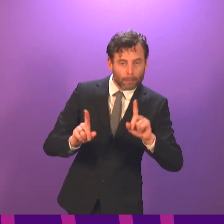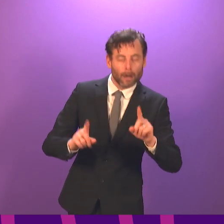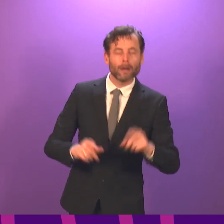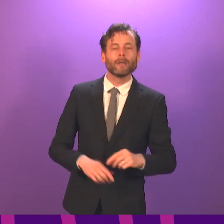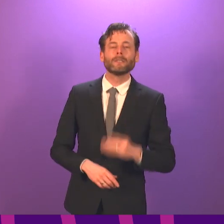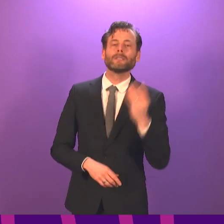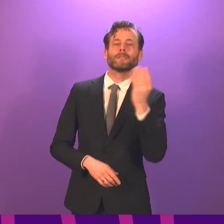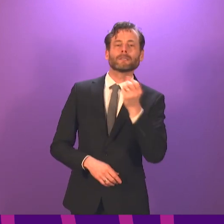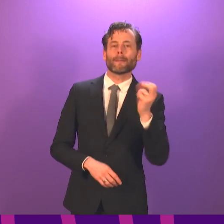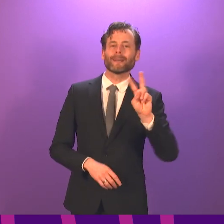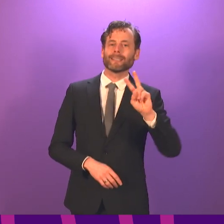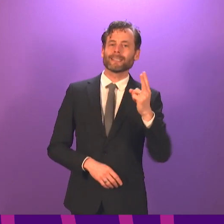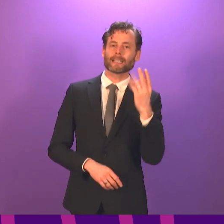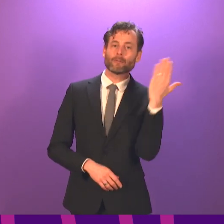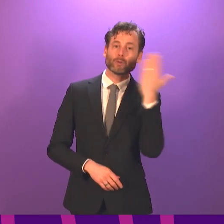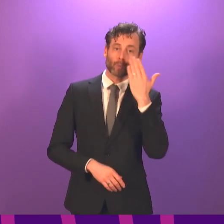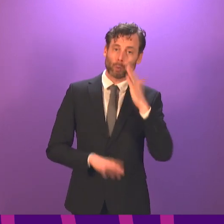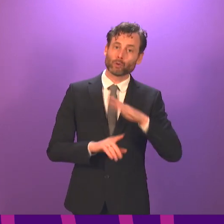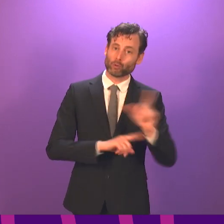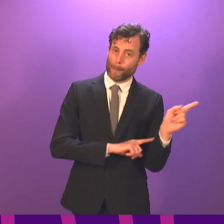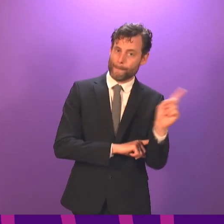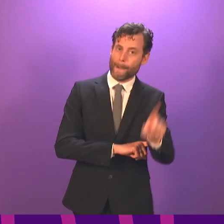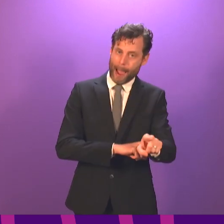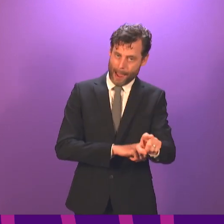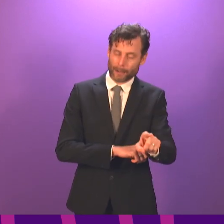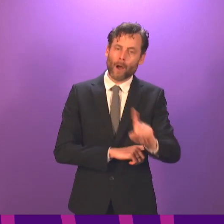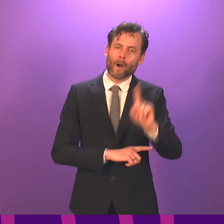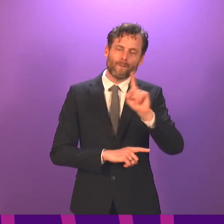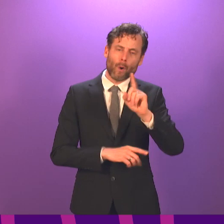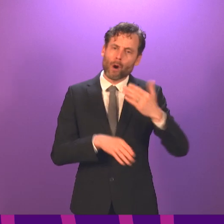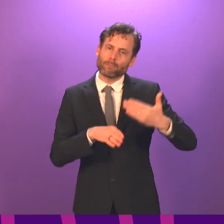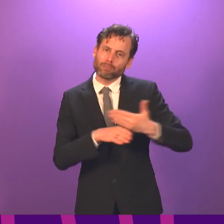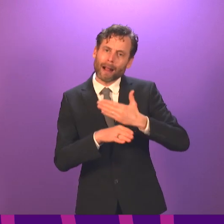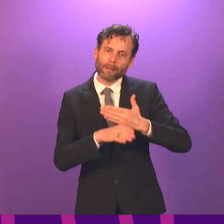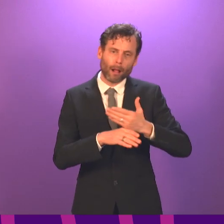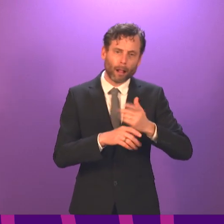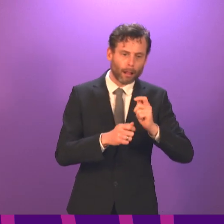students have returned to take part in essential practical work for national qualifications,